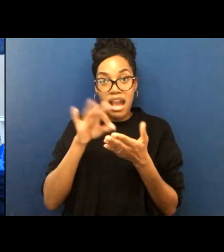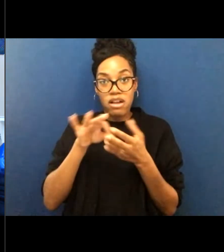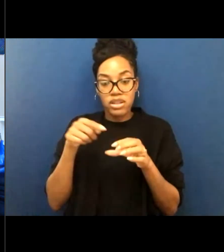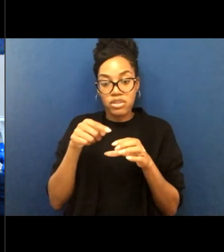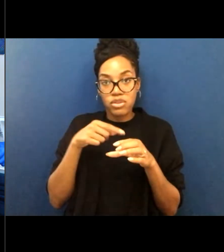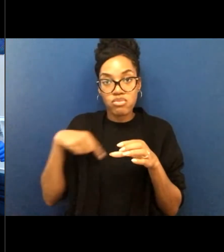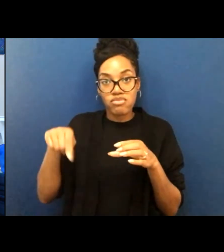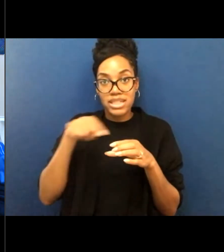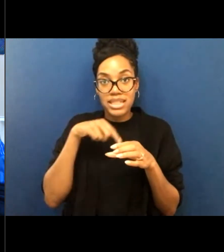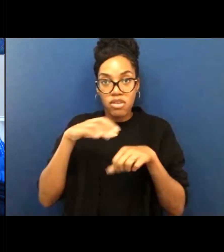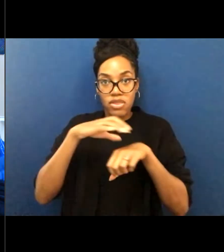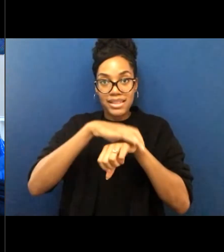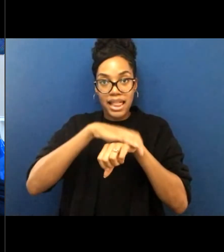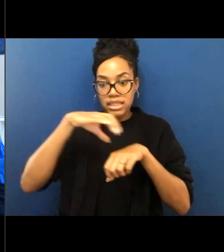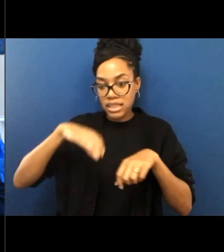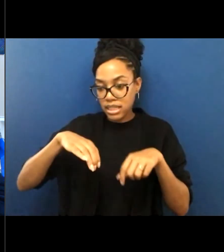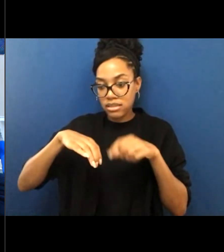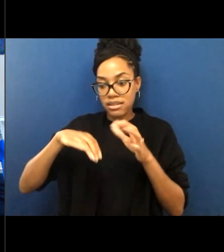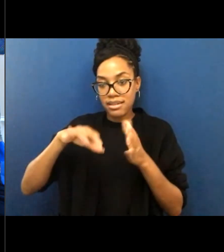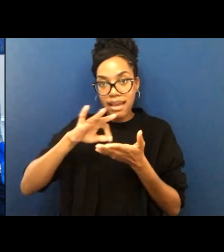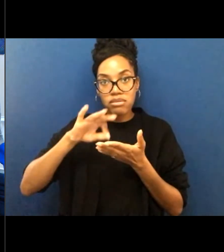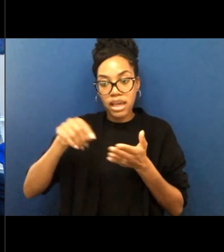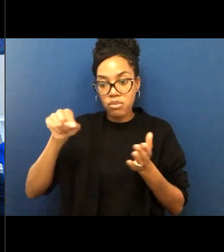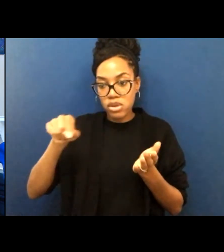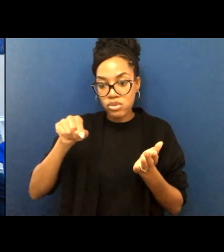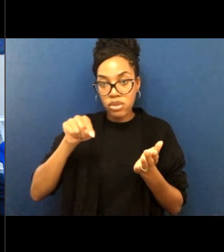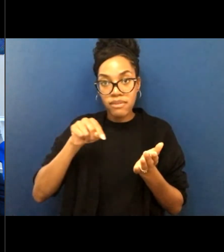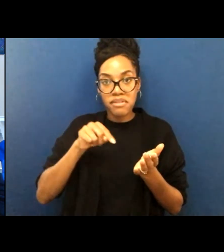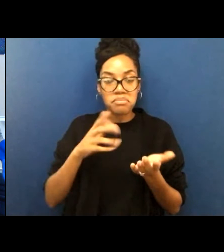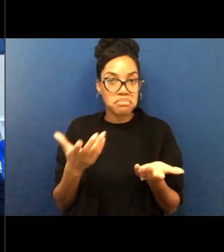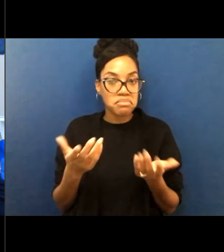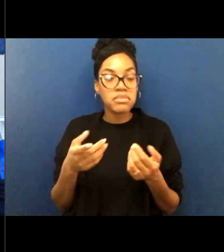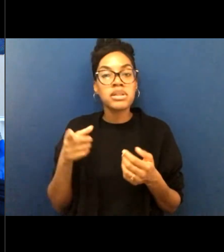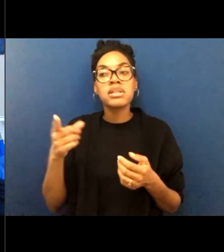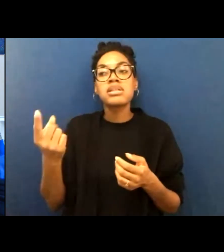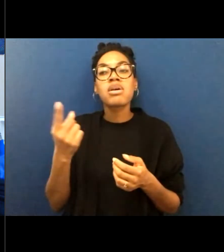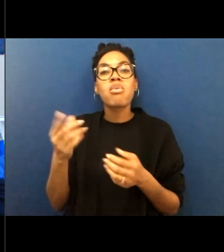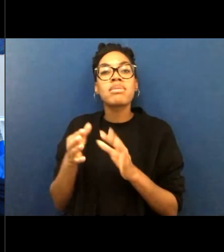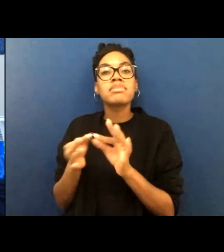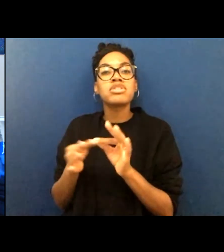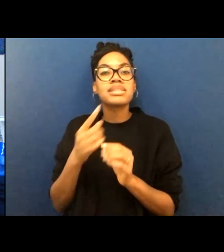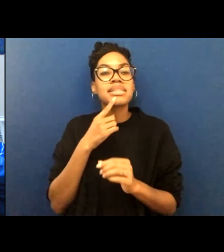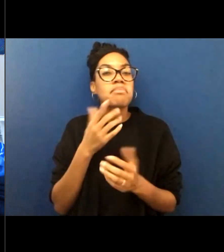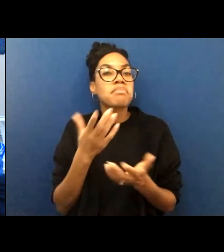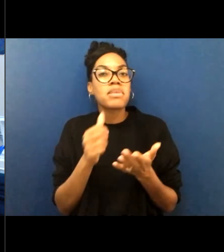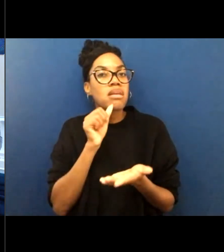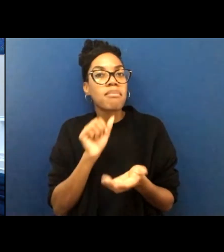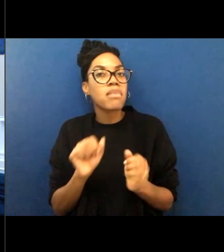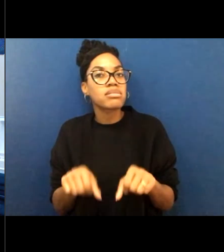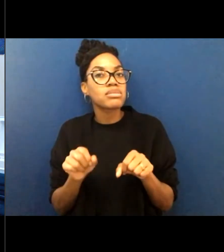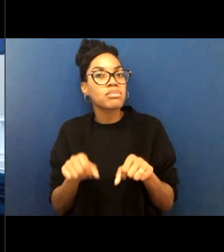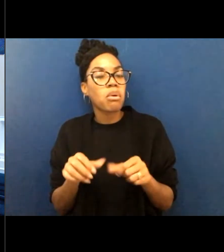that maybe this is not possible. Like a tree ring, to count any kind of growth rings